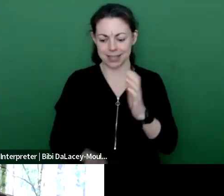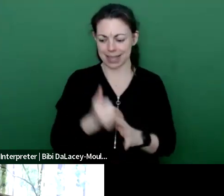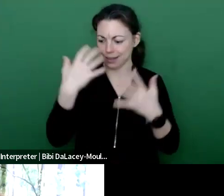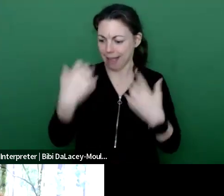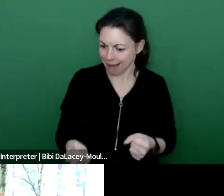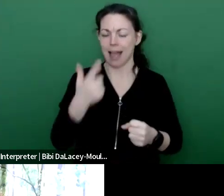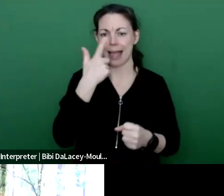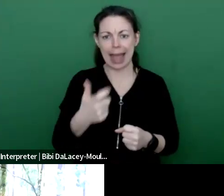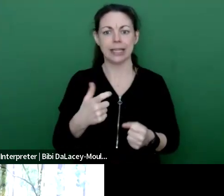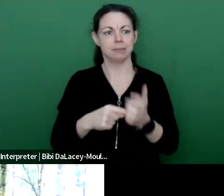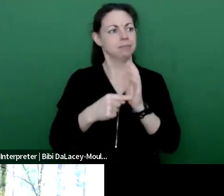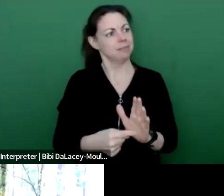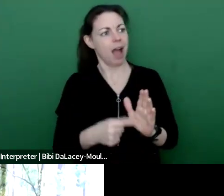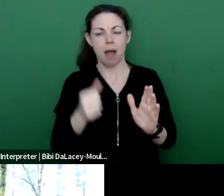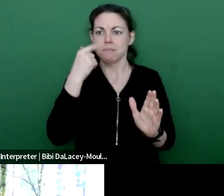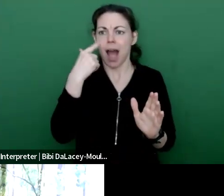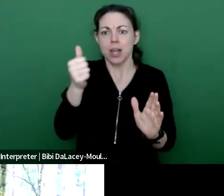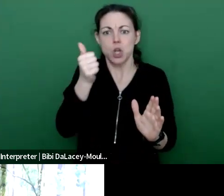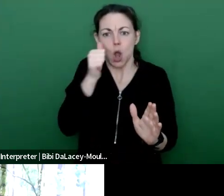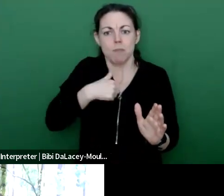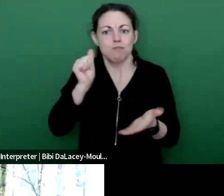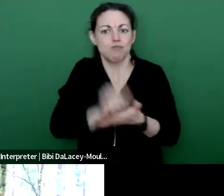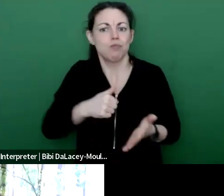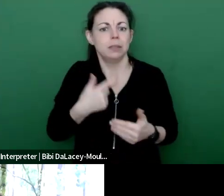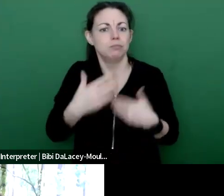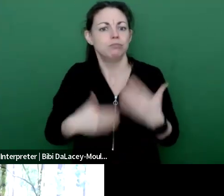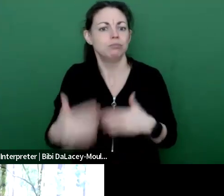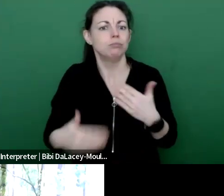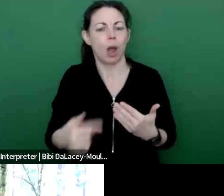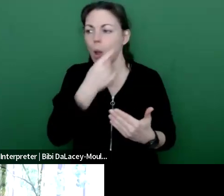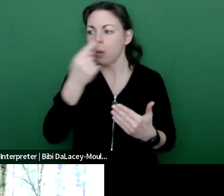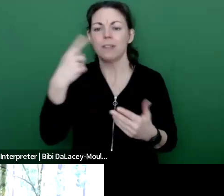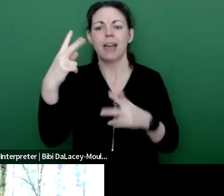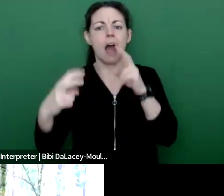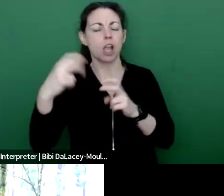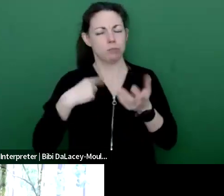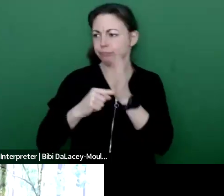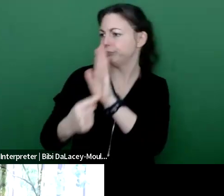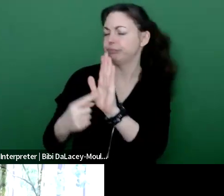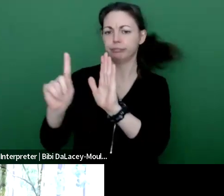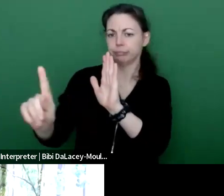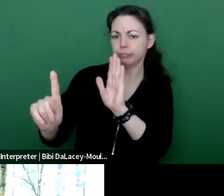I'm saying I'm gonna do. And I've moved about sectors as well, so few, few